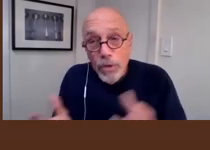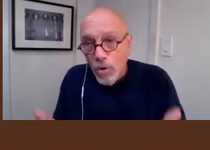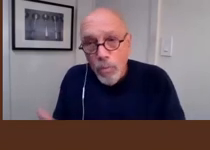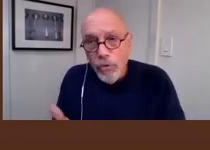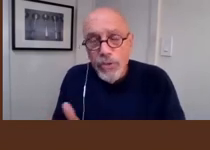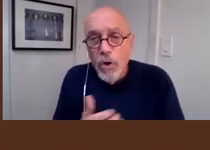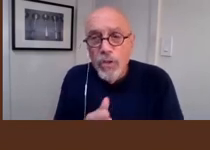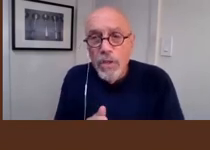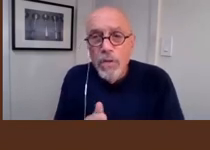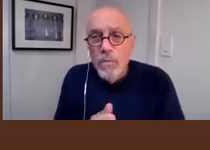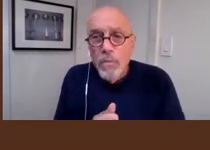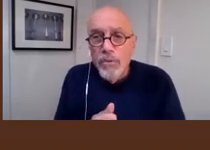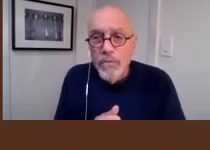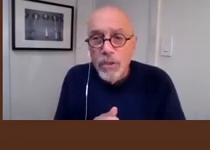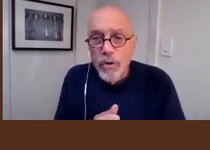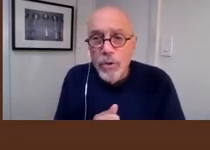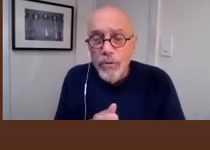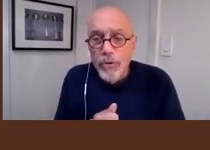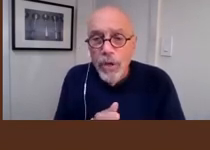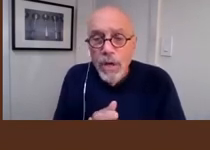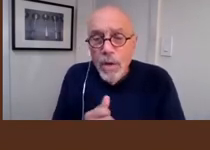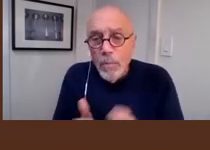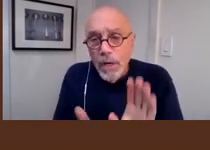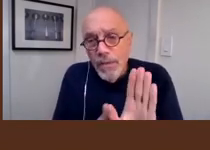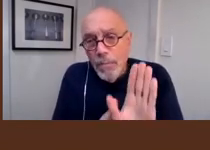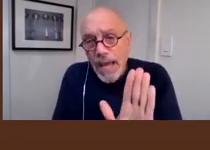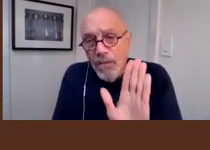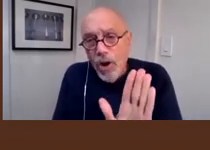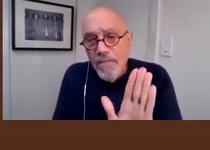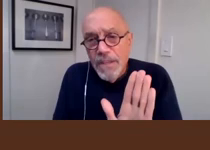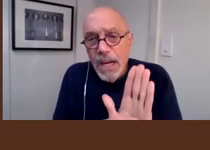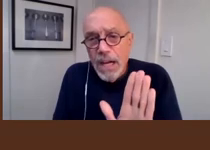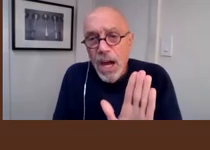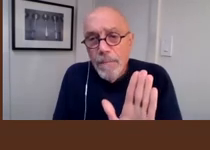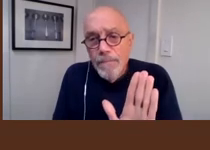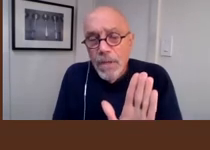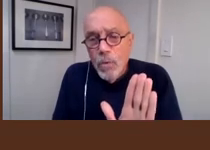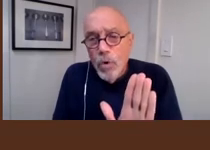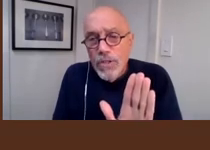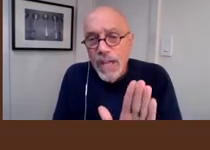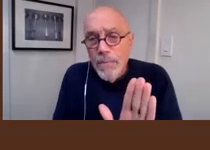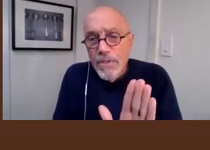probably know mostly to only Pacific Northwesters. But on the back of coffee I got it was a statement